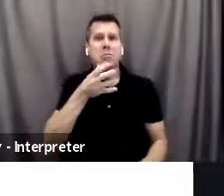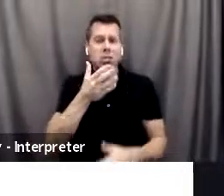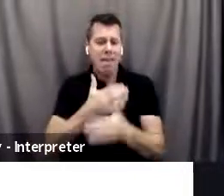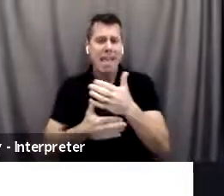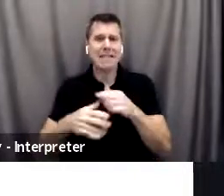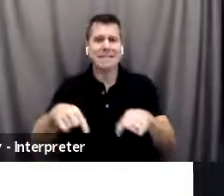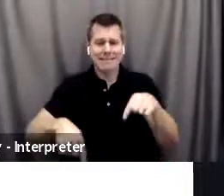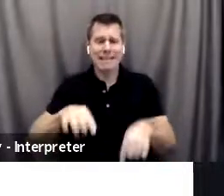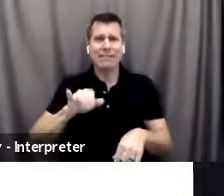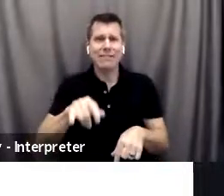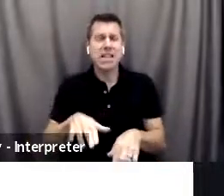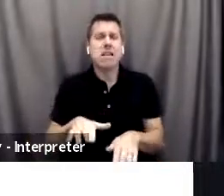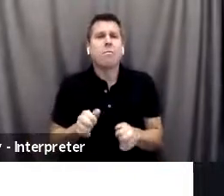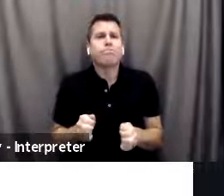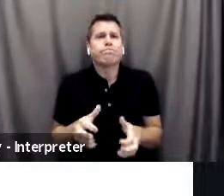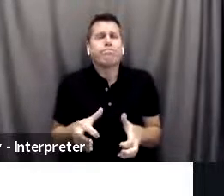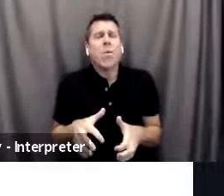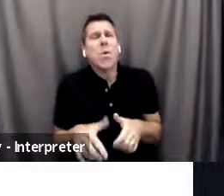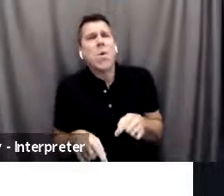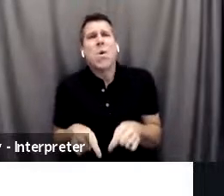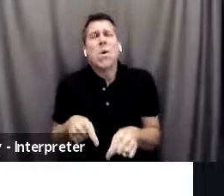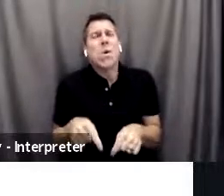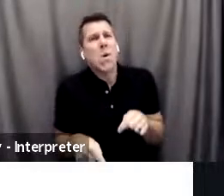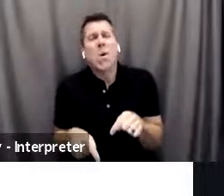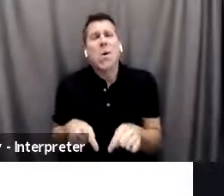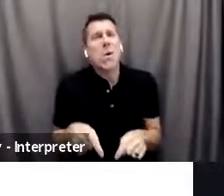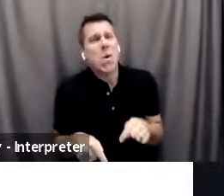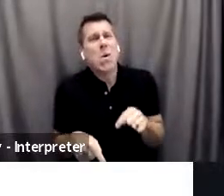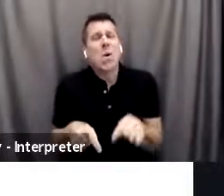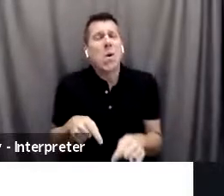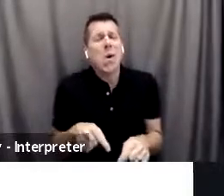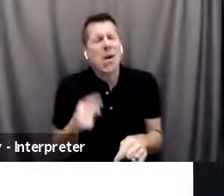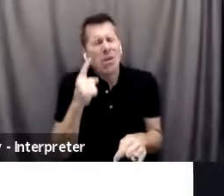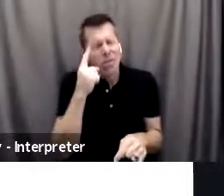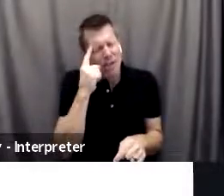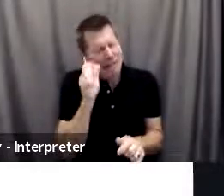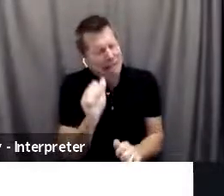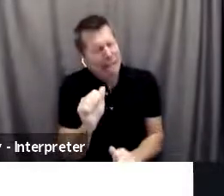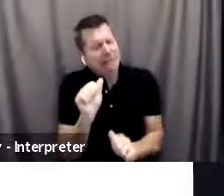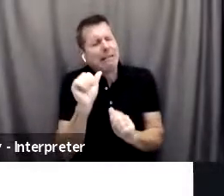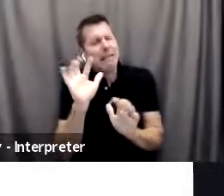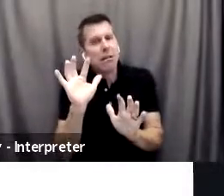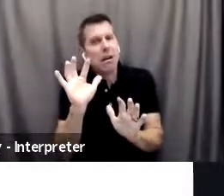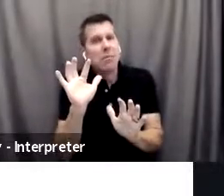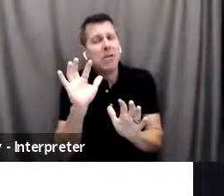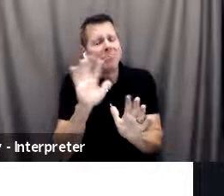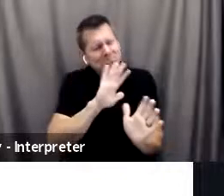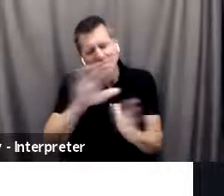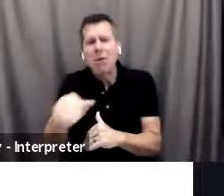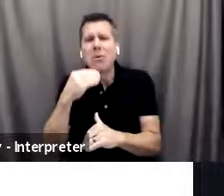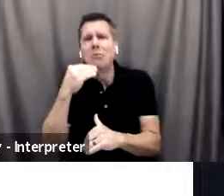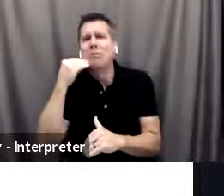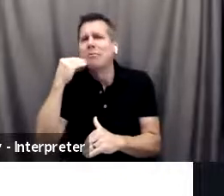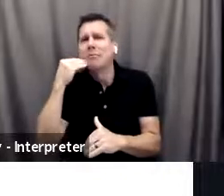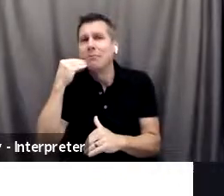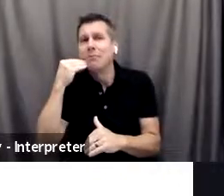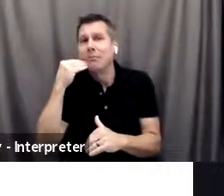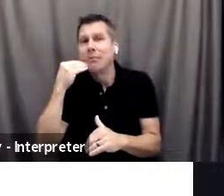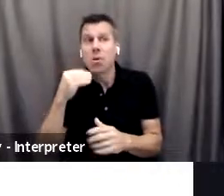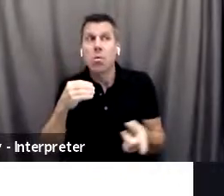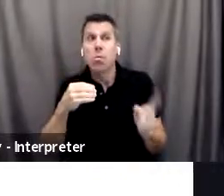she could no longer walk. So she decided we were just going to give up. And we're just going to go back home. One guy stopped in his